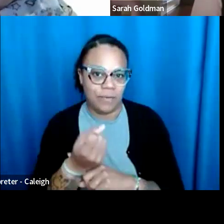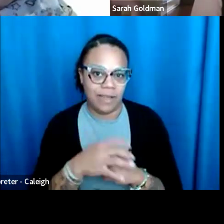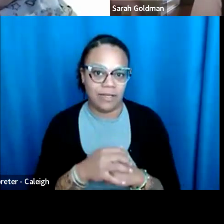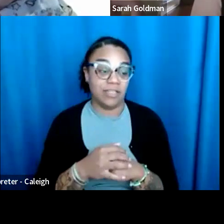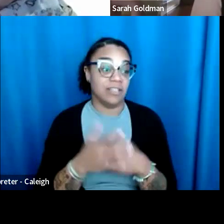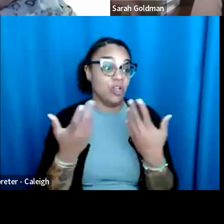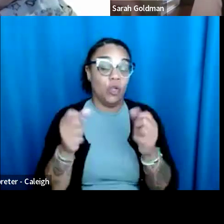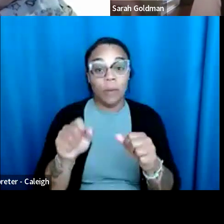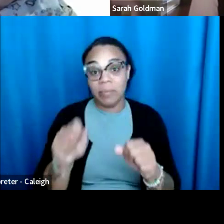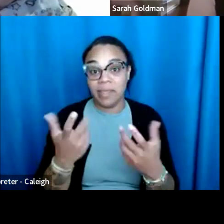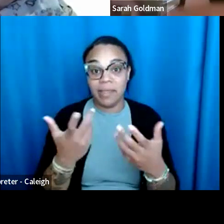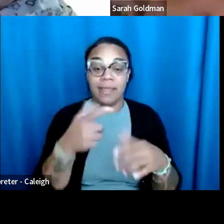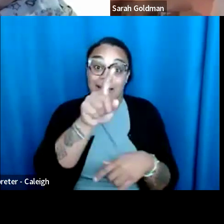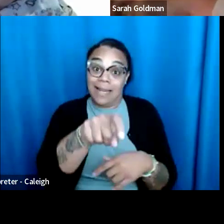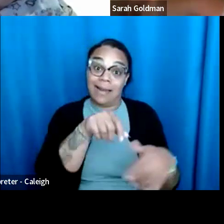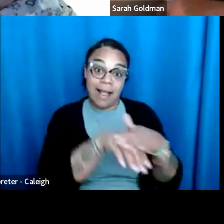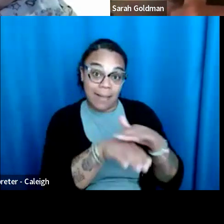or it's accommodations on a test,